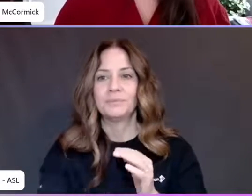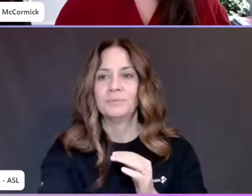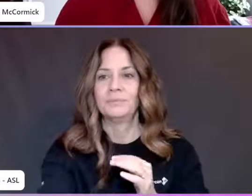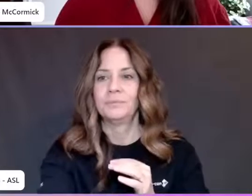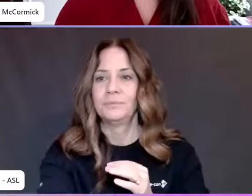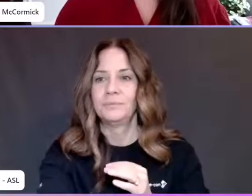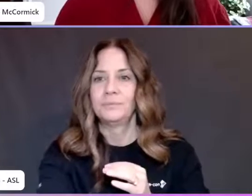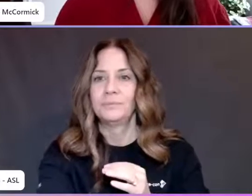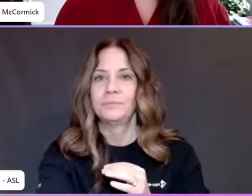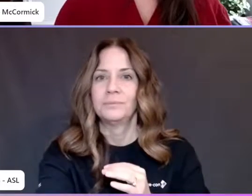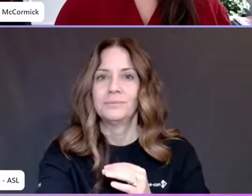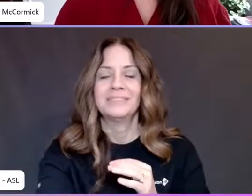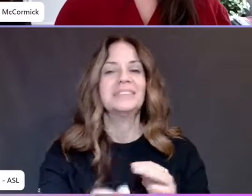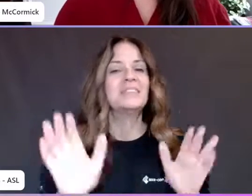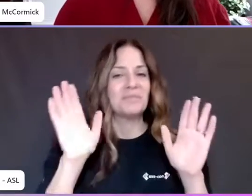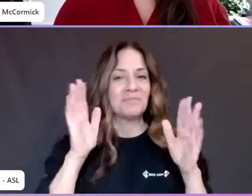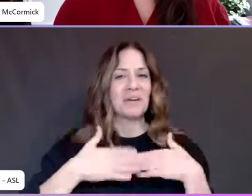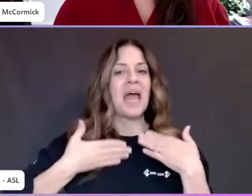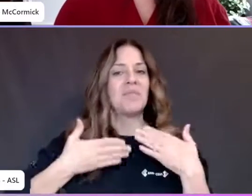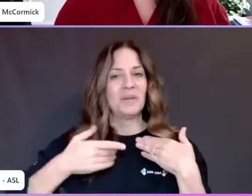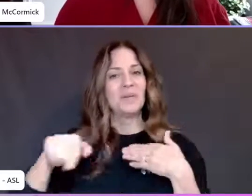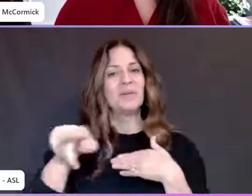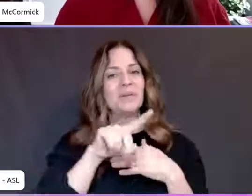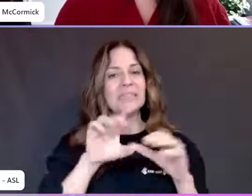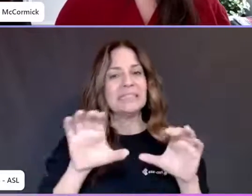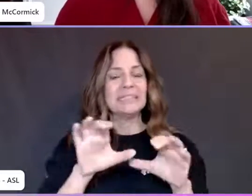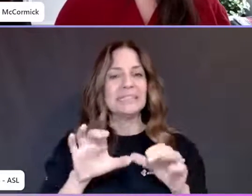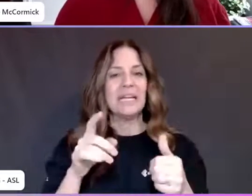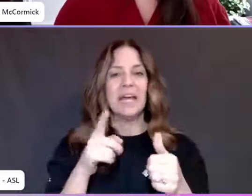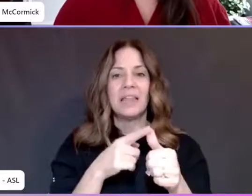a jump, and I guess get have a great.